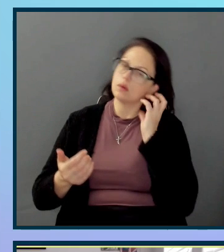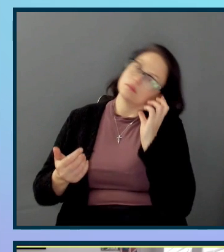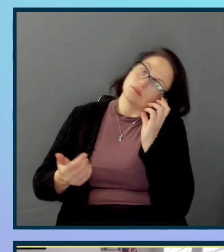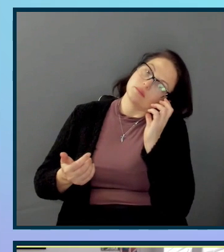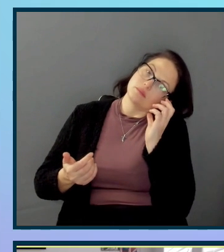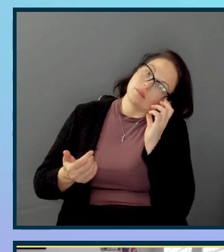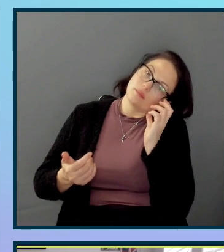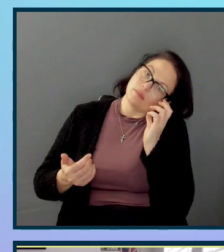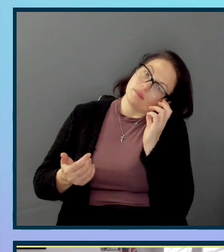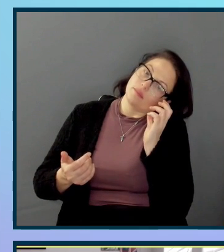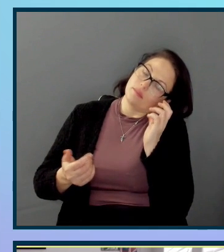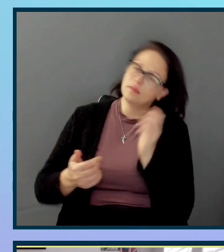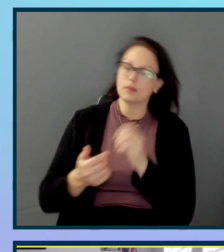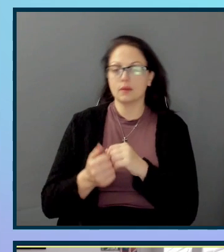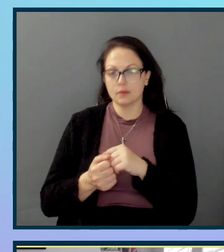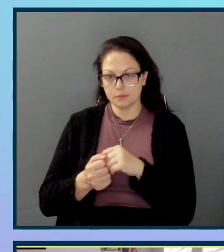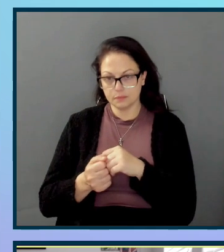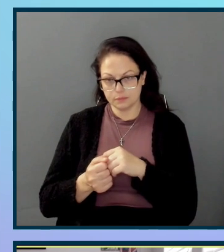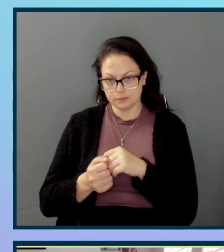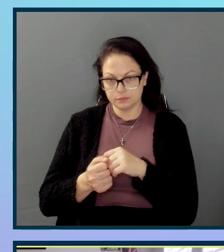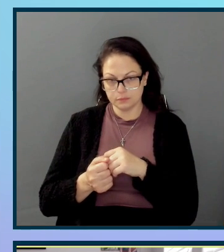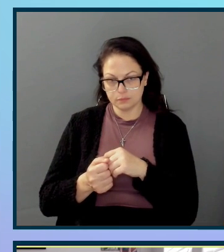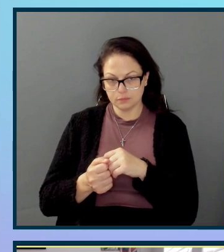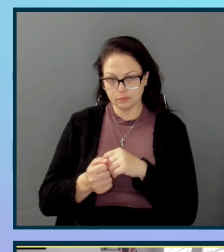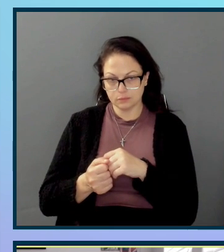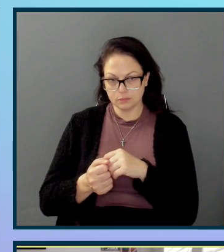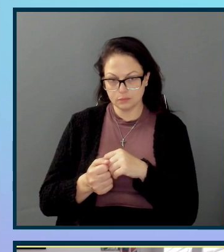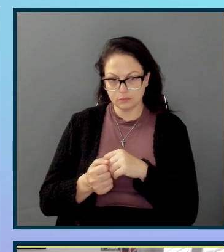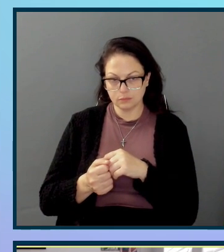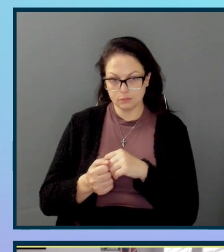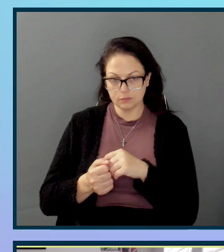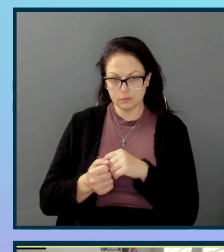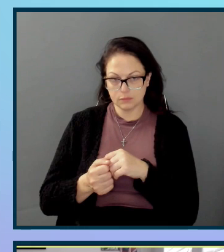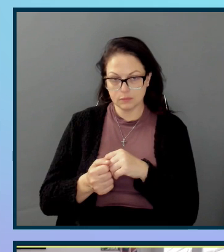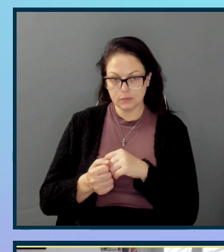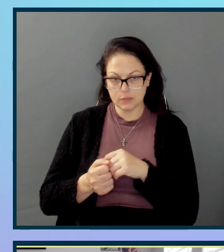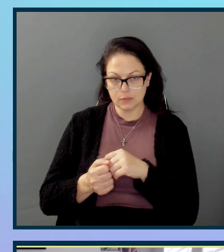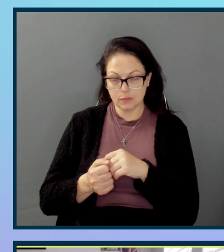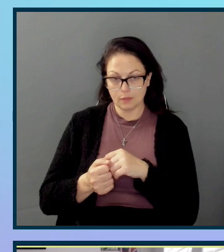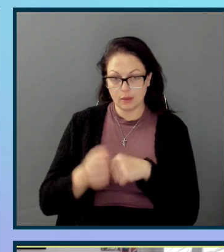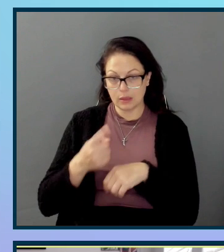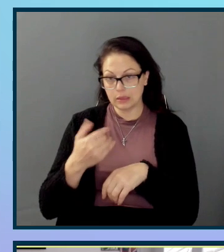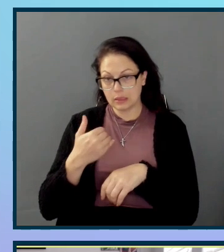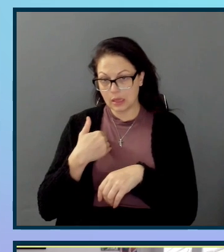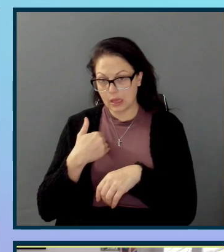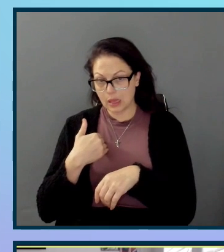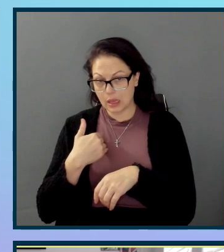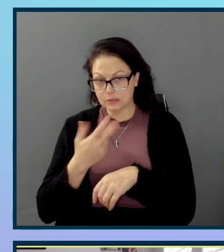between his ear and his shoulder, which is holding his phone to his ear. He has probably a, I wanna say a two-year-old